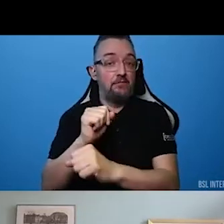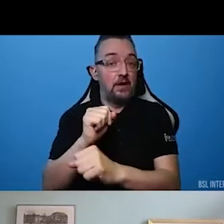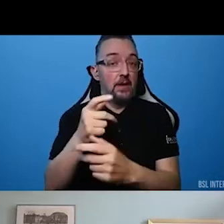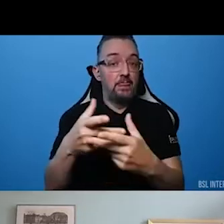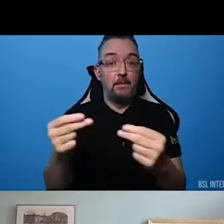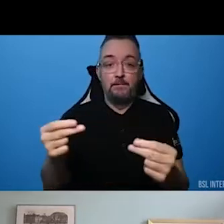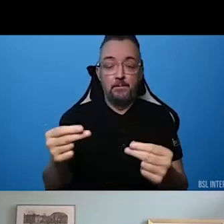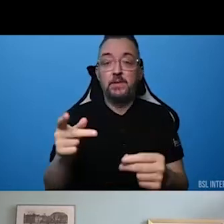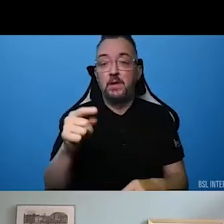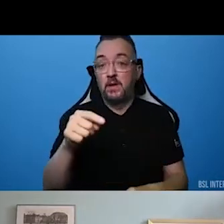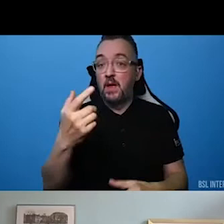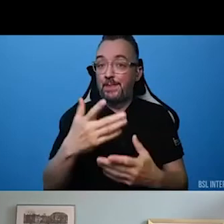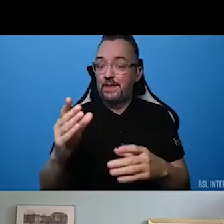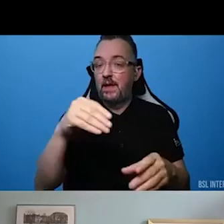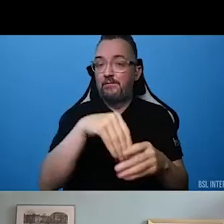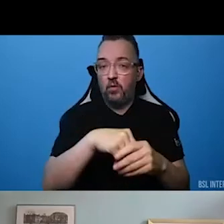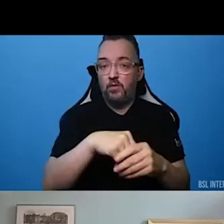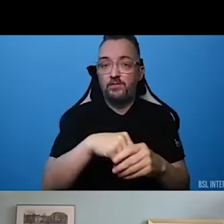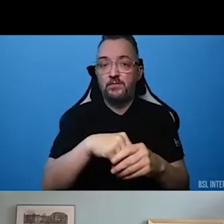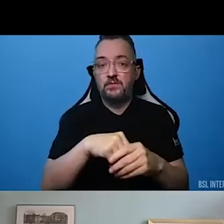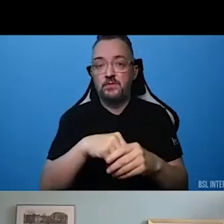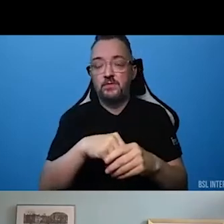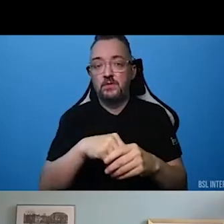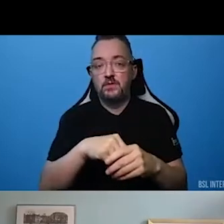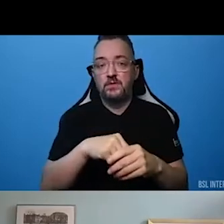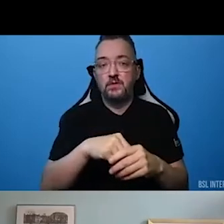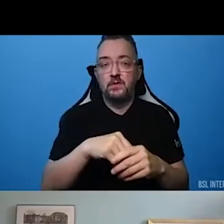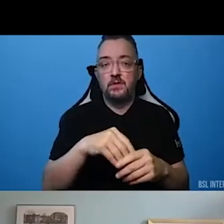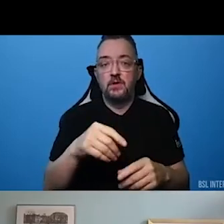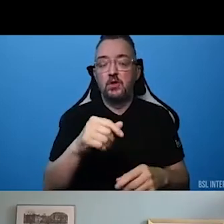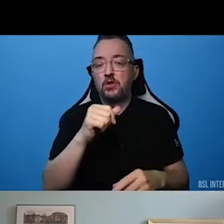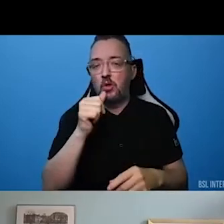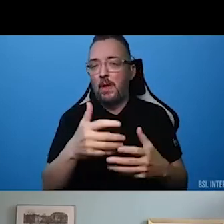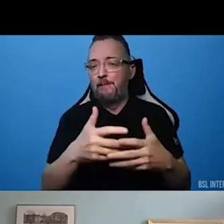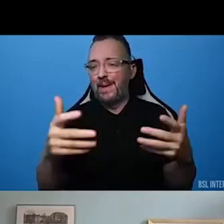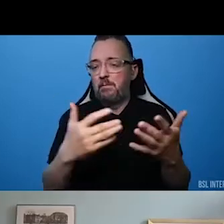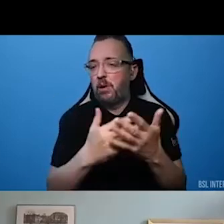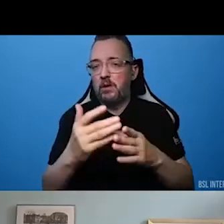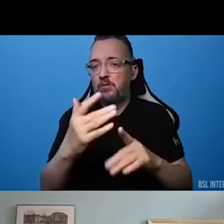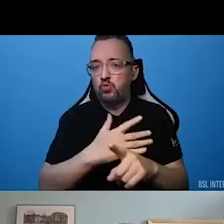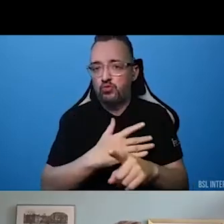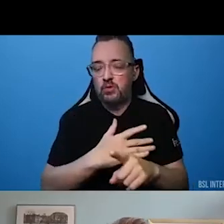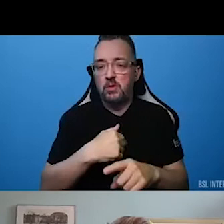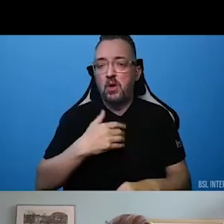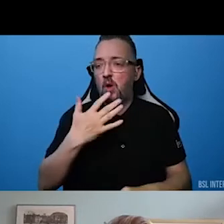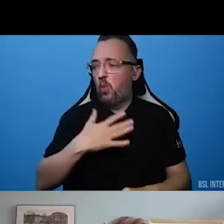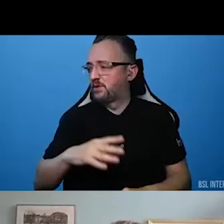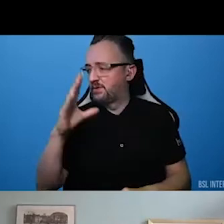It is present sometimes in brackets and not a major part of the story and I just wanted to flag up this image